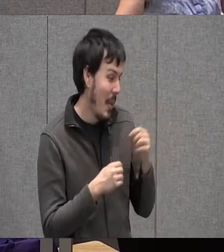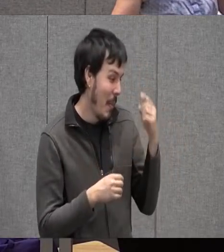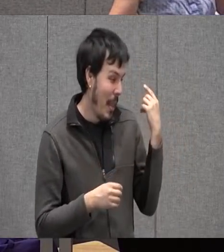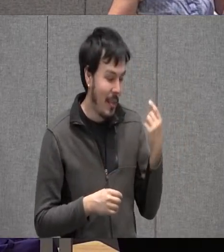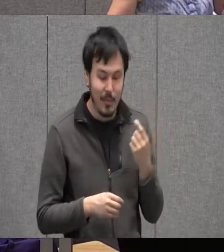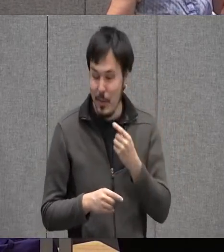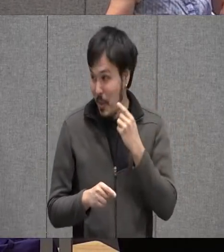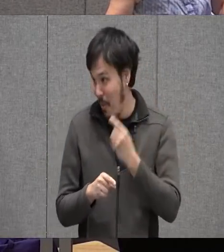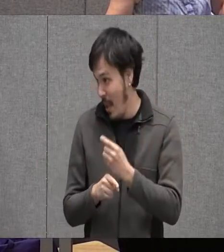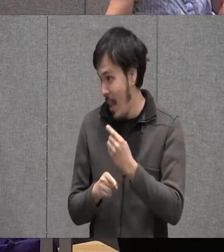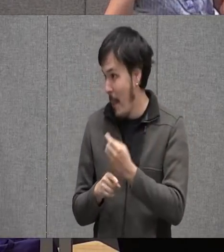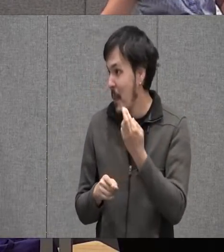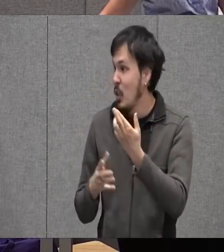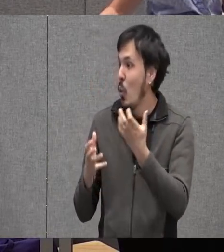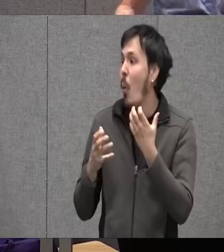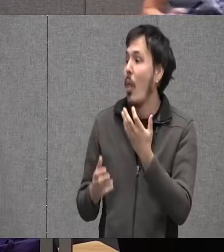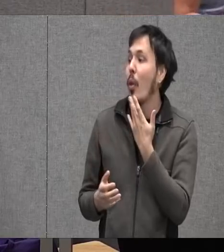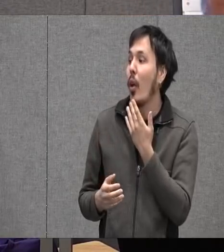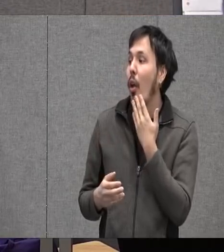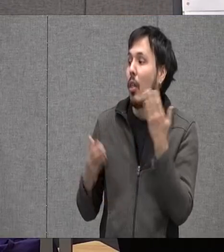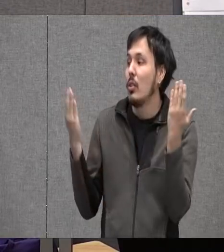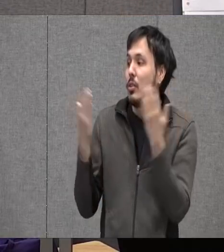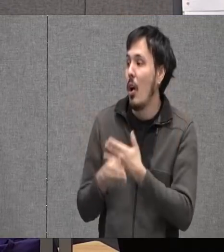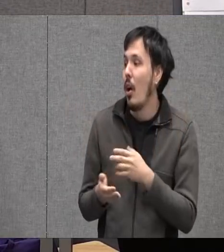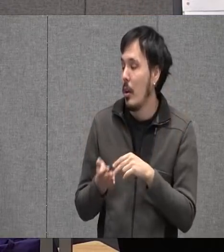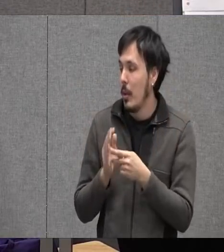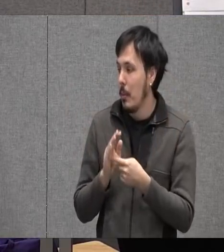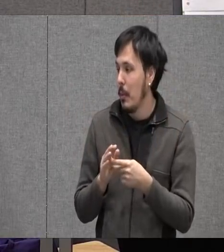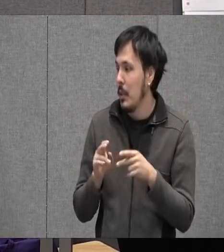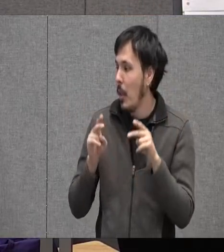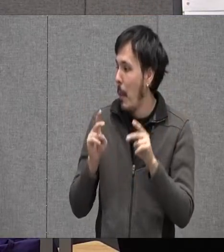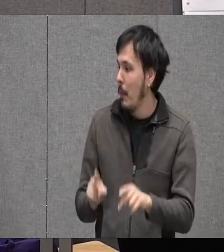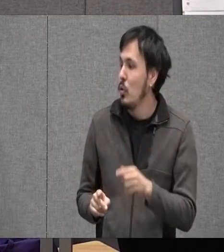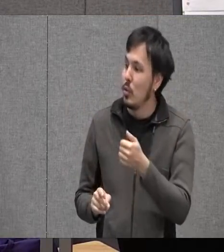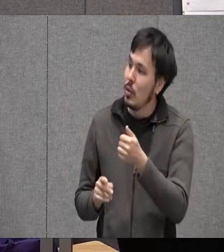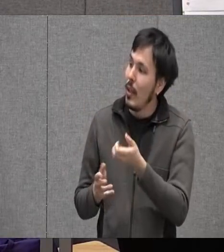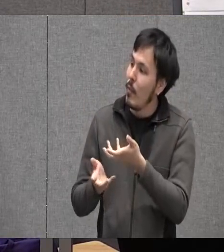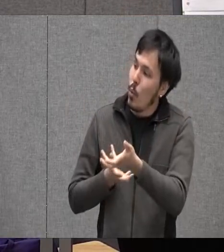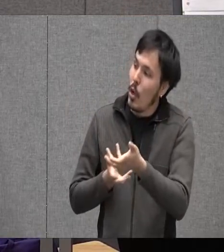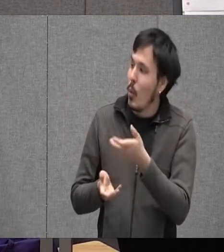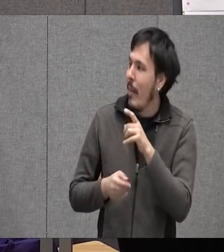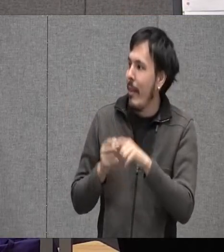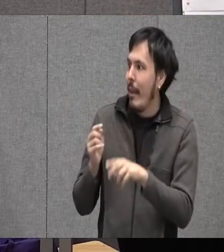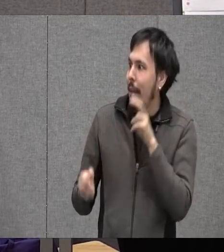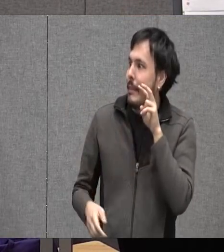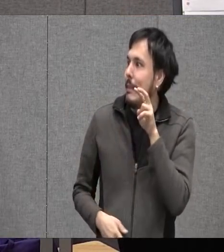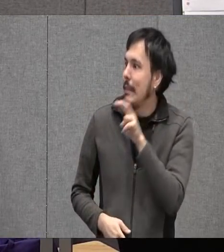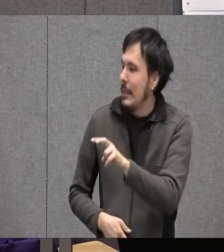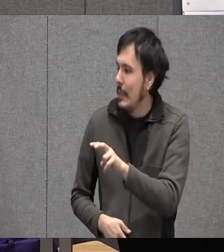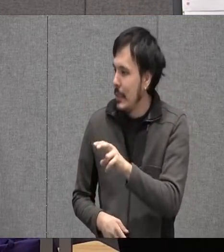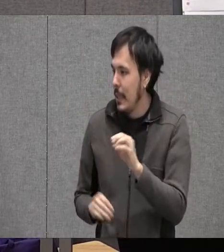because you do want the number to be kind of crossed out so whoever you're playing with or working with doesn't, can't really see it there anymore.